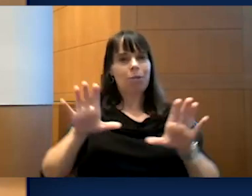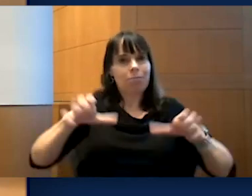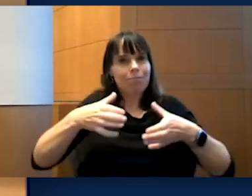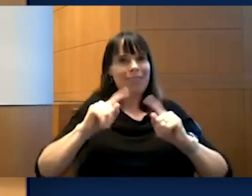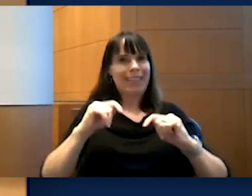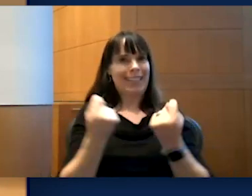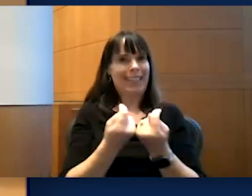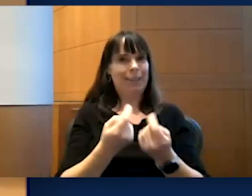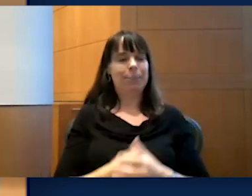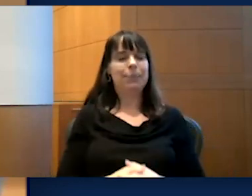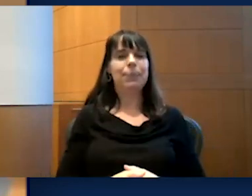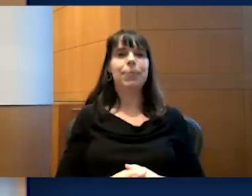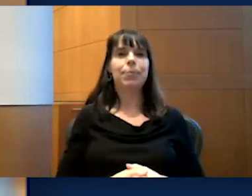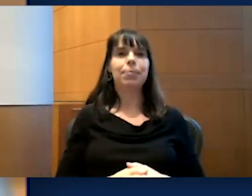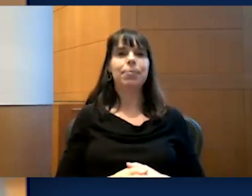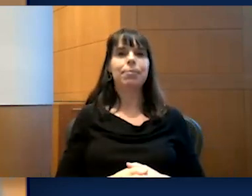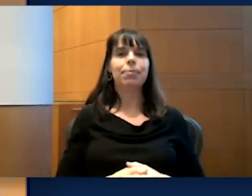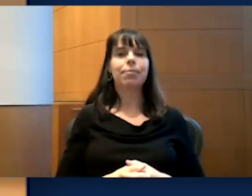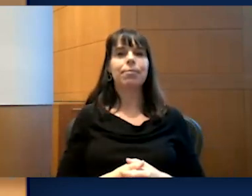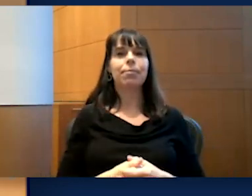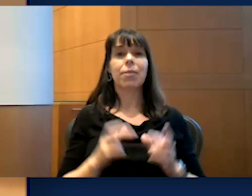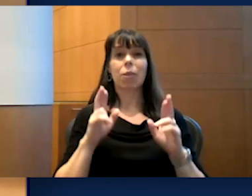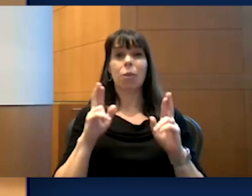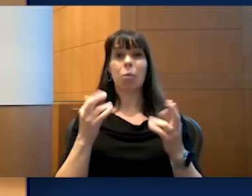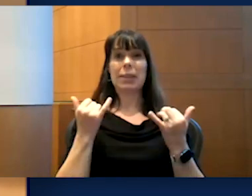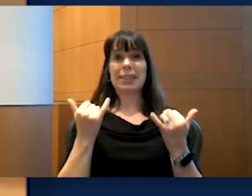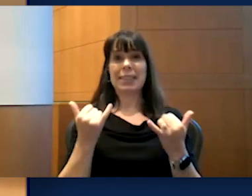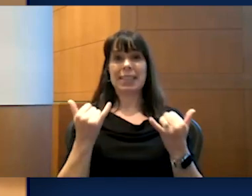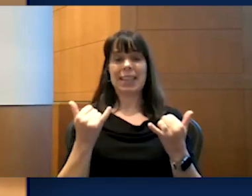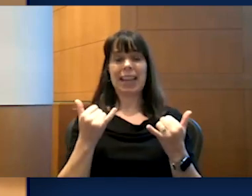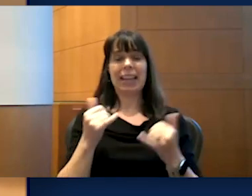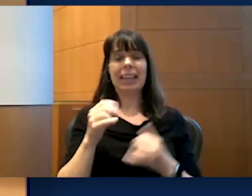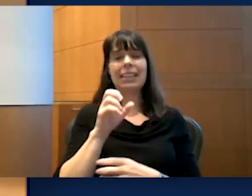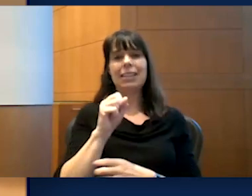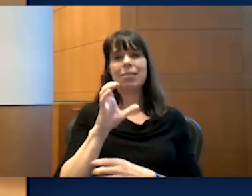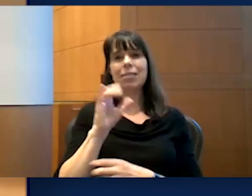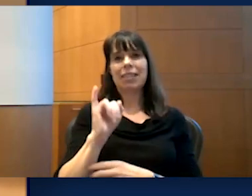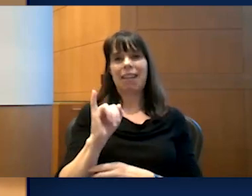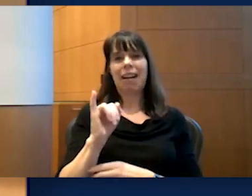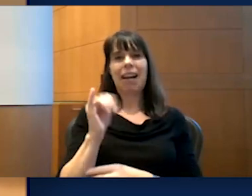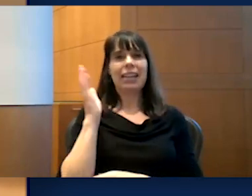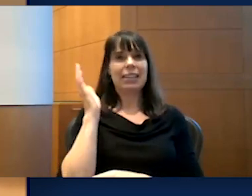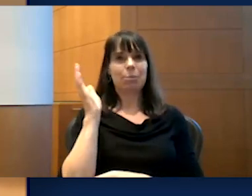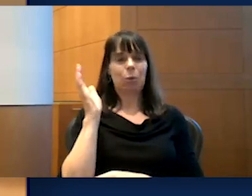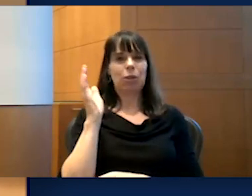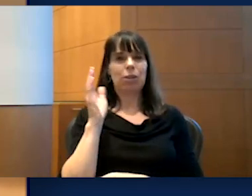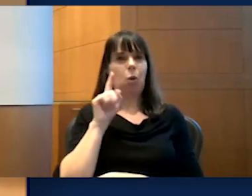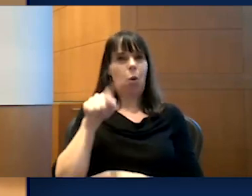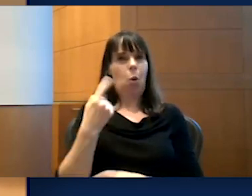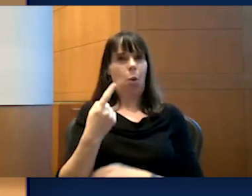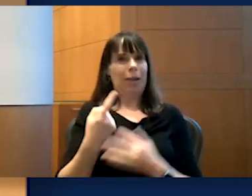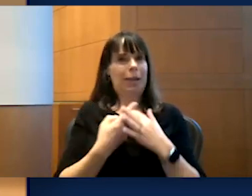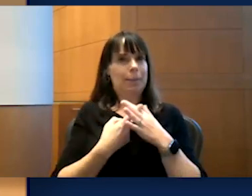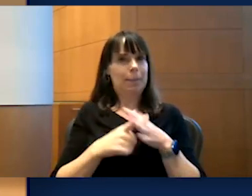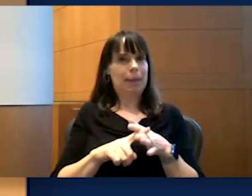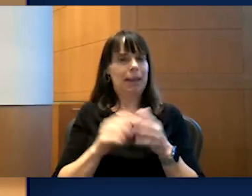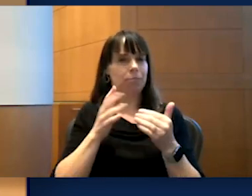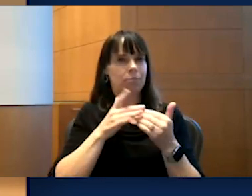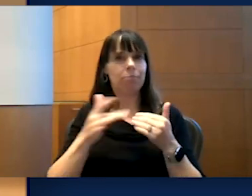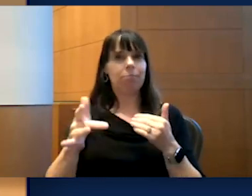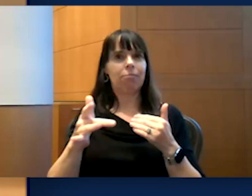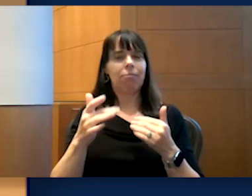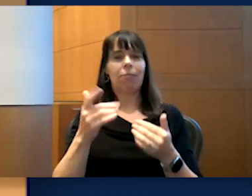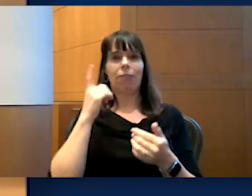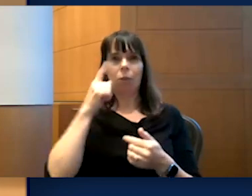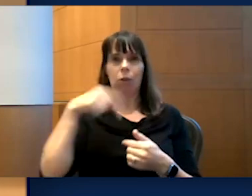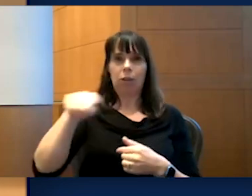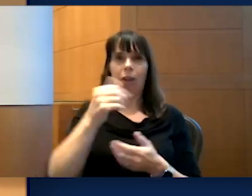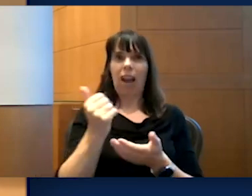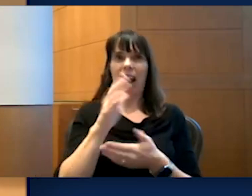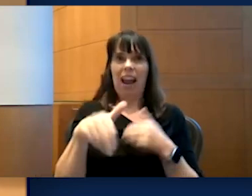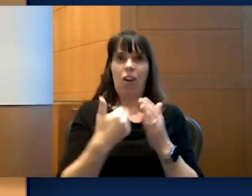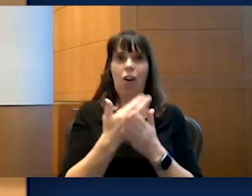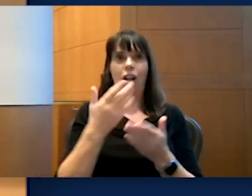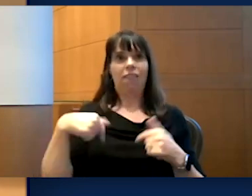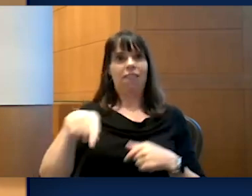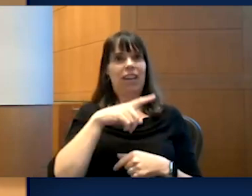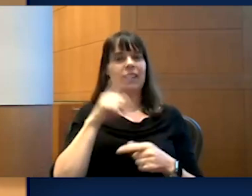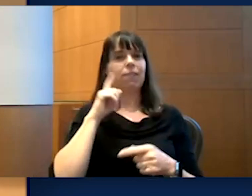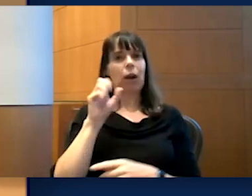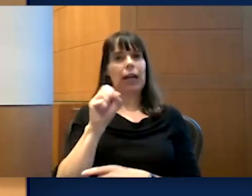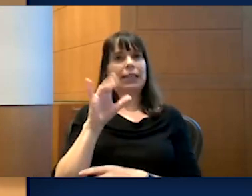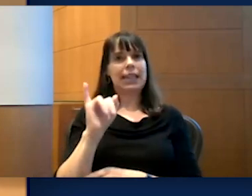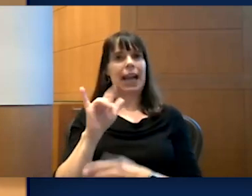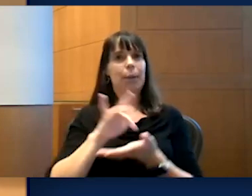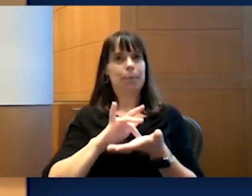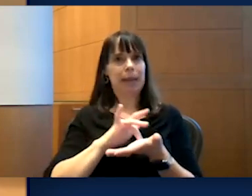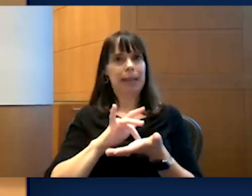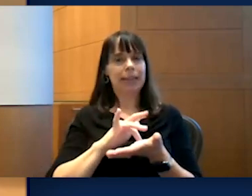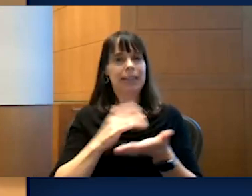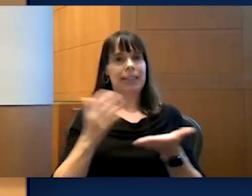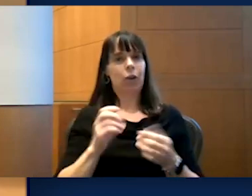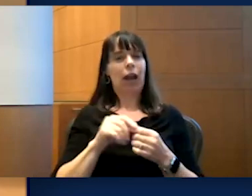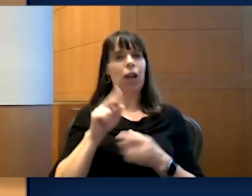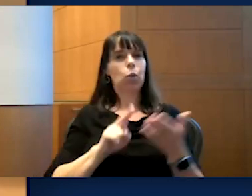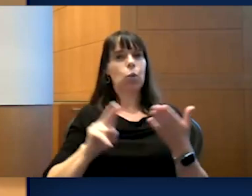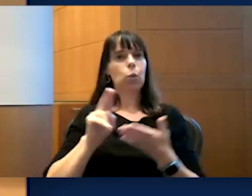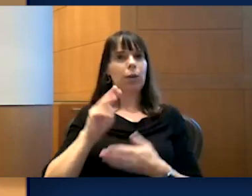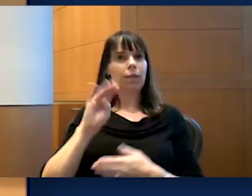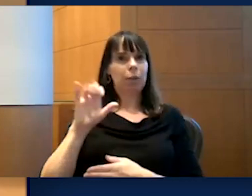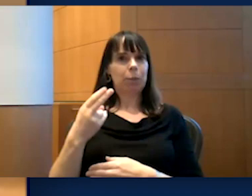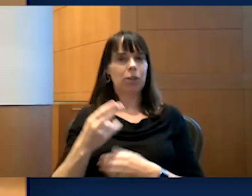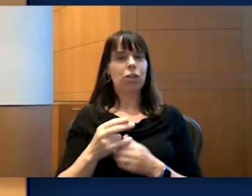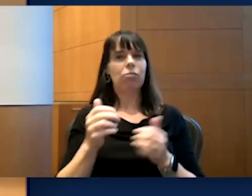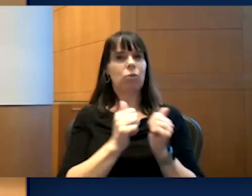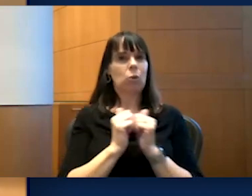I hope that today's Spinal Cord Injury symposium will only be the beginning of getting all of us in SCI medicine at the University of Michigan together.